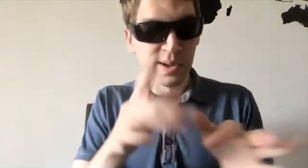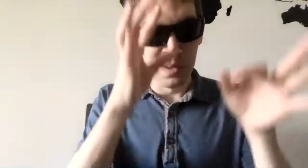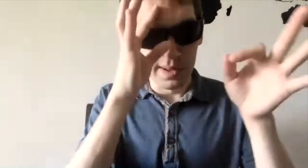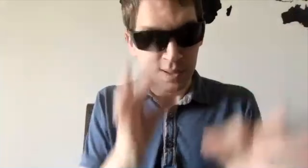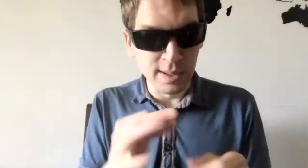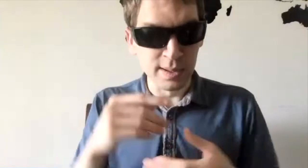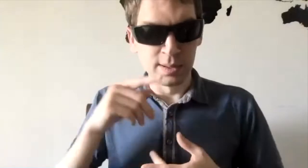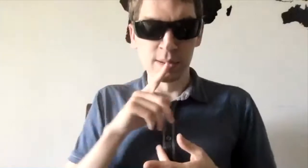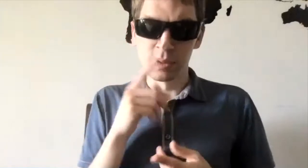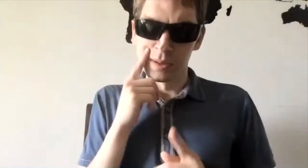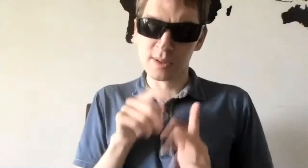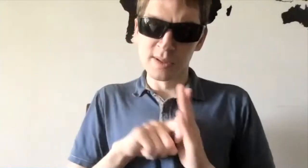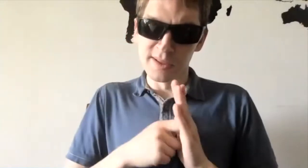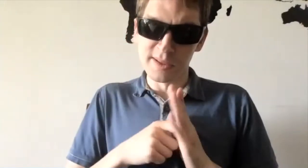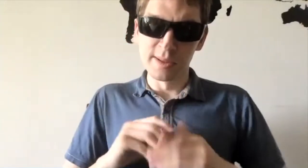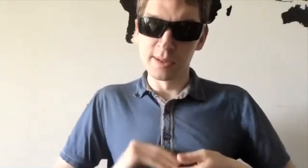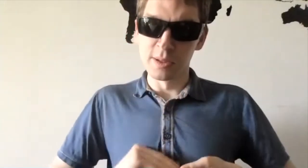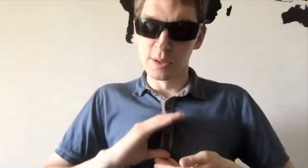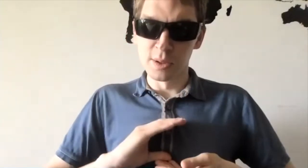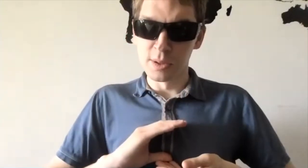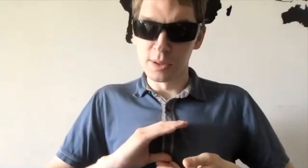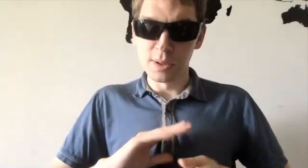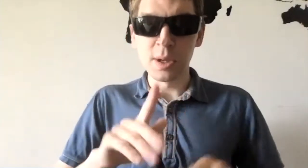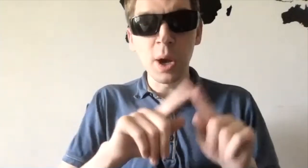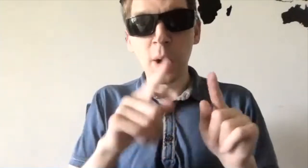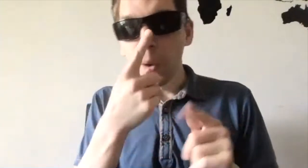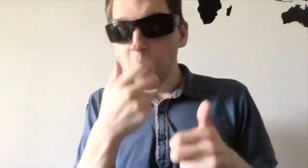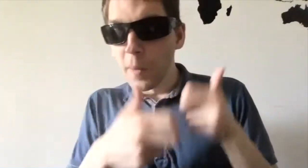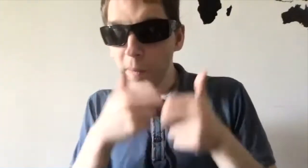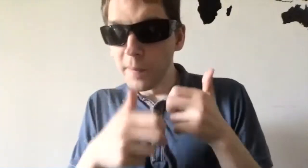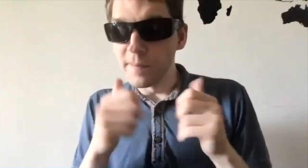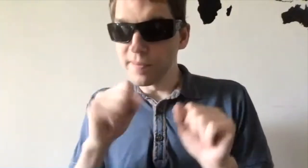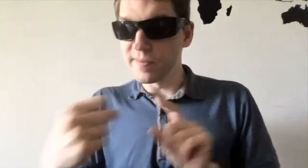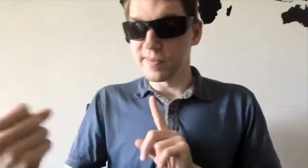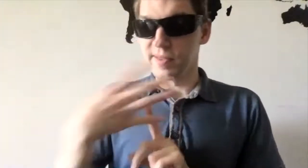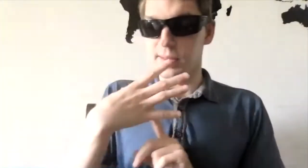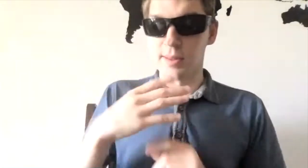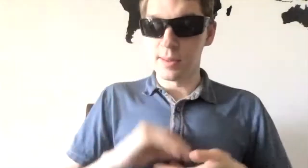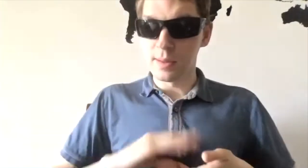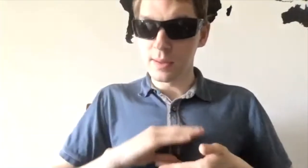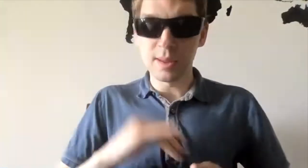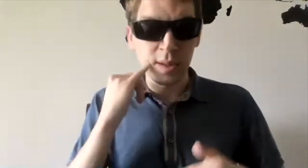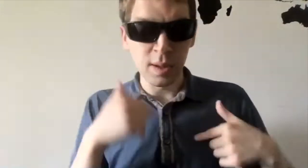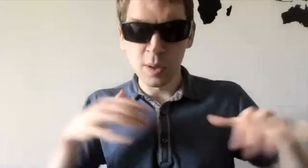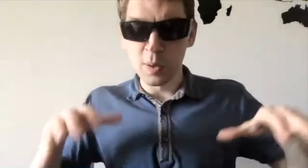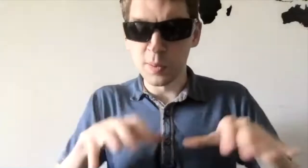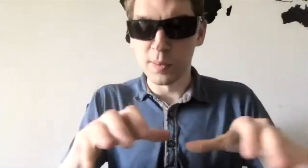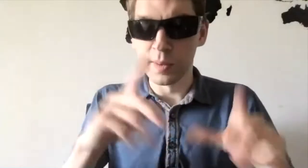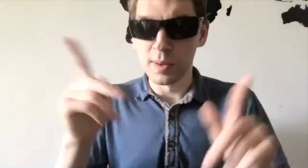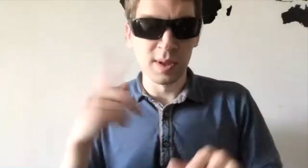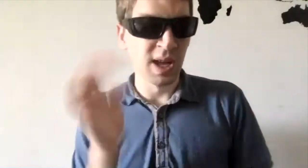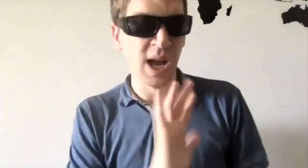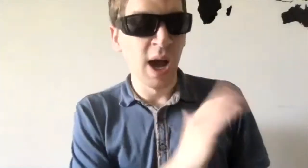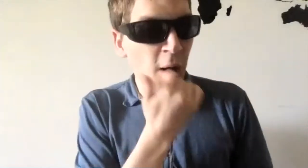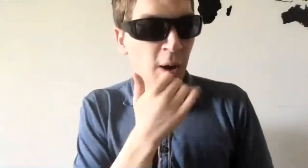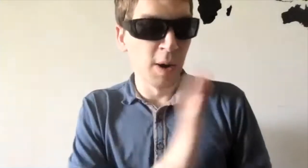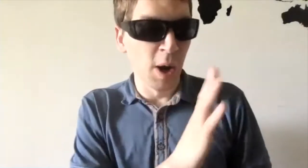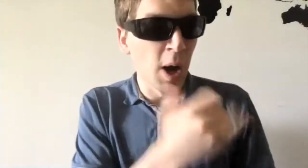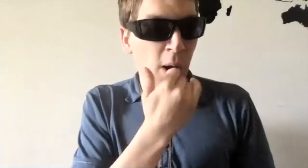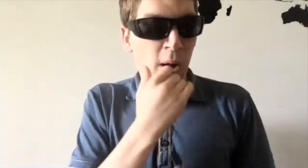have those things you have your confidence and you have a goal set in mind you should do it.